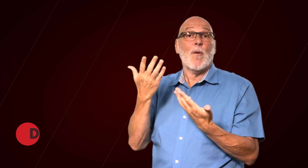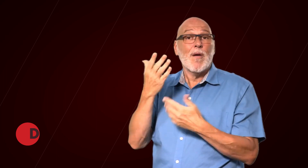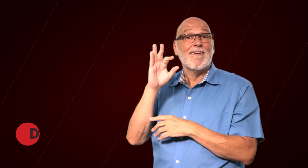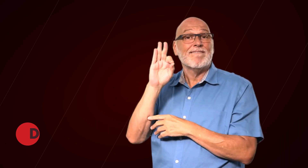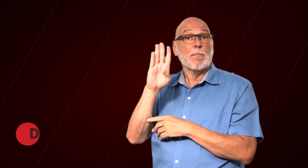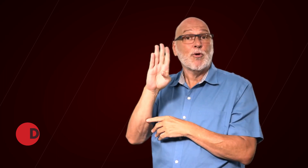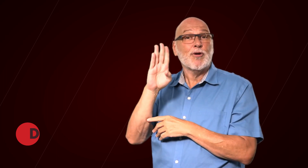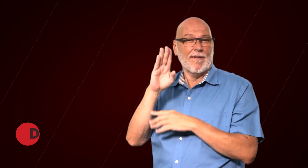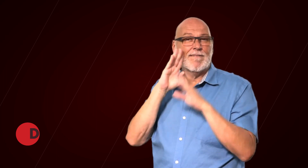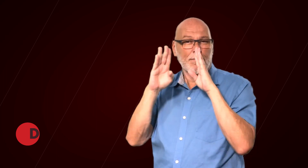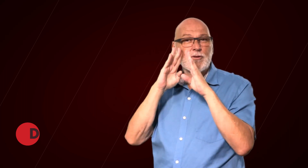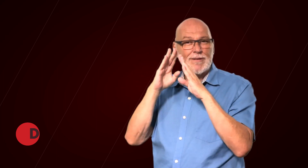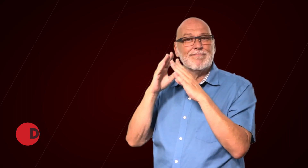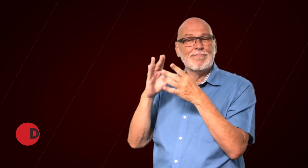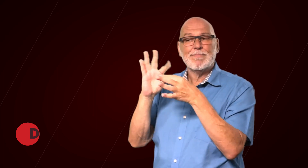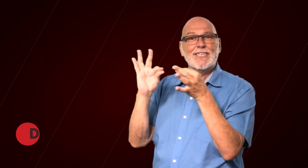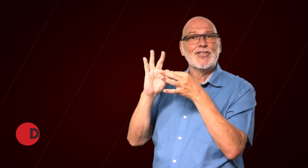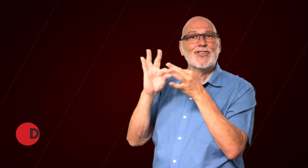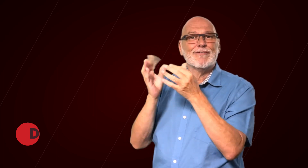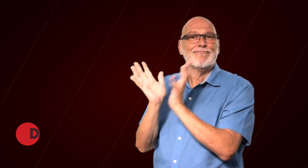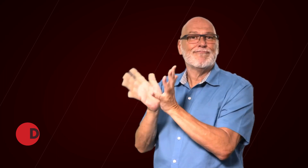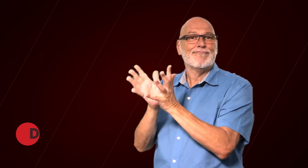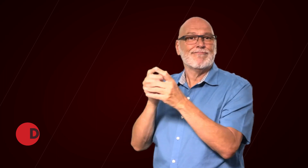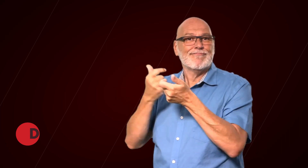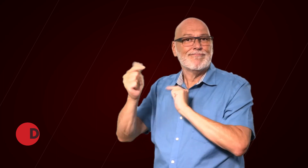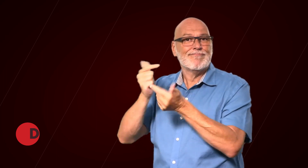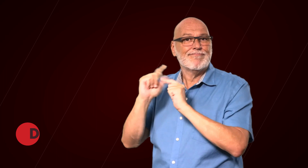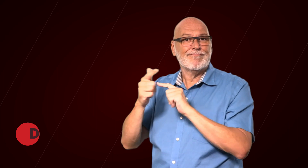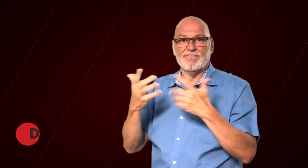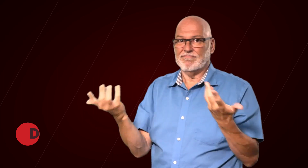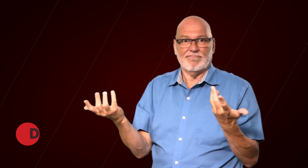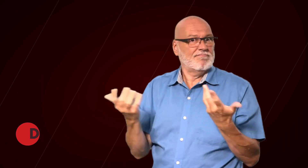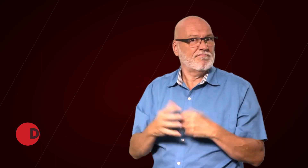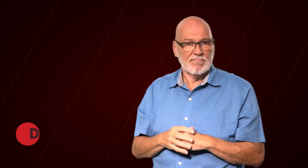and Facebook Messenger.